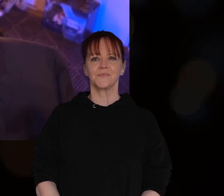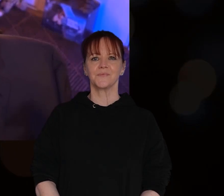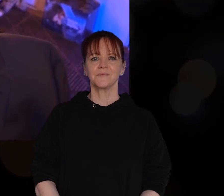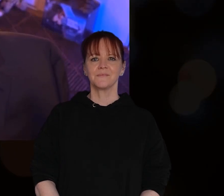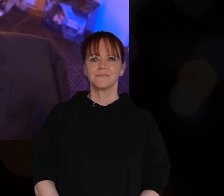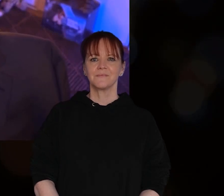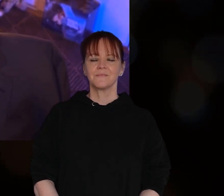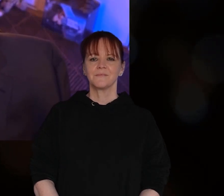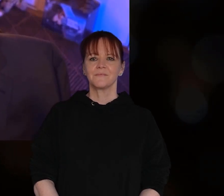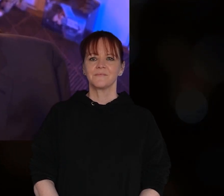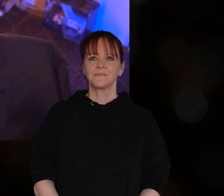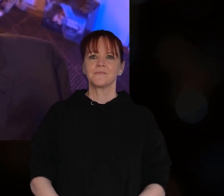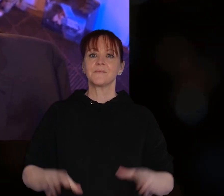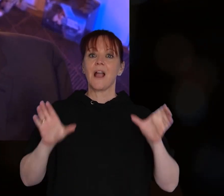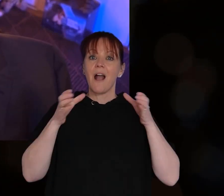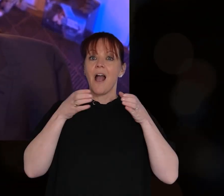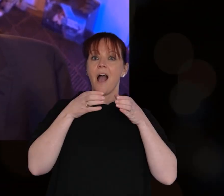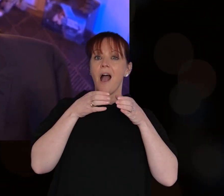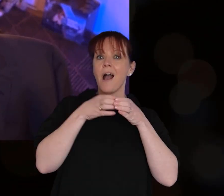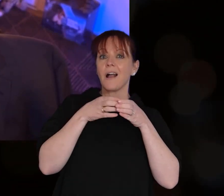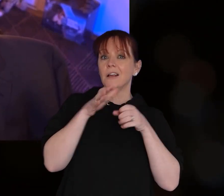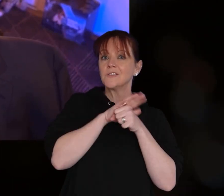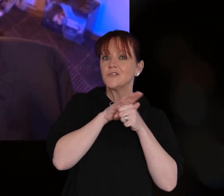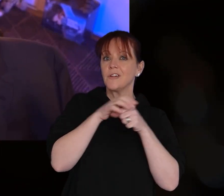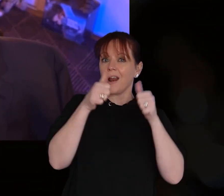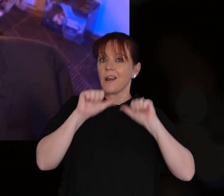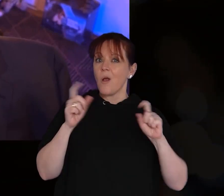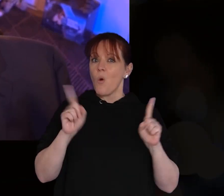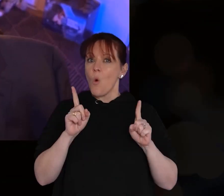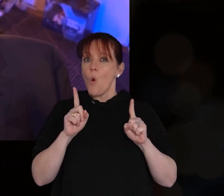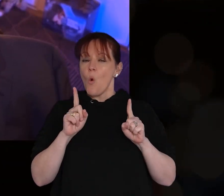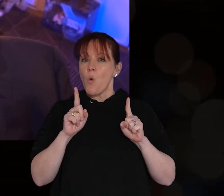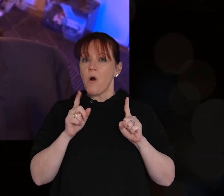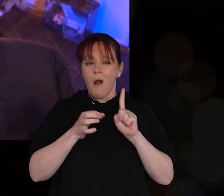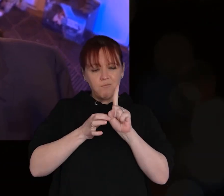The next area we're celebrating is progress in physical and mobility accessibility.